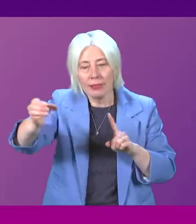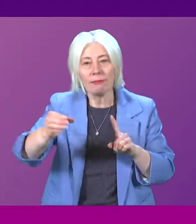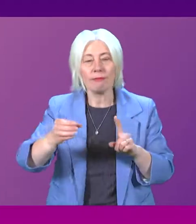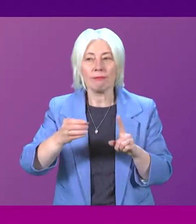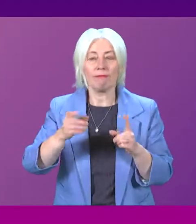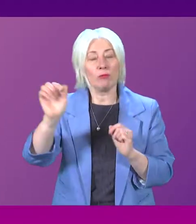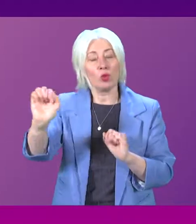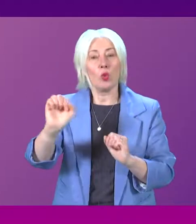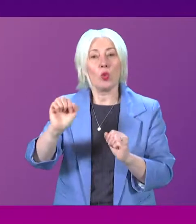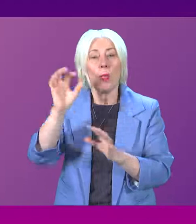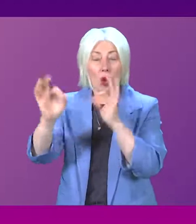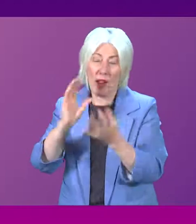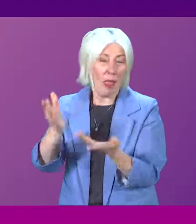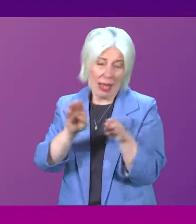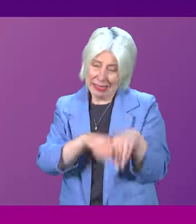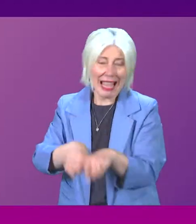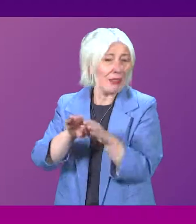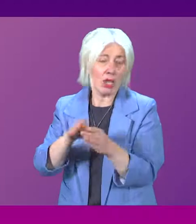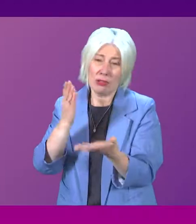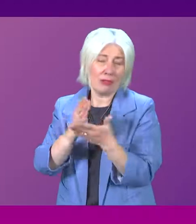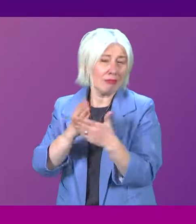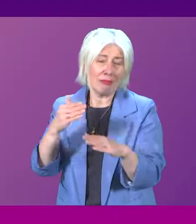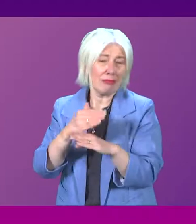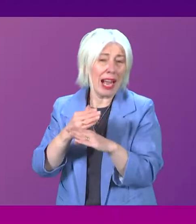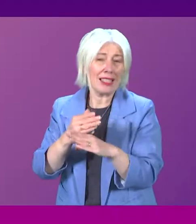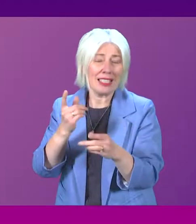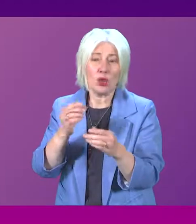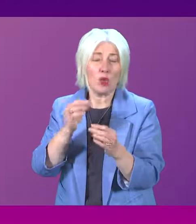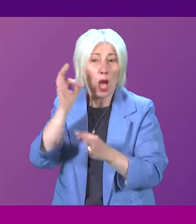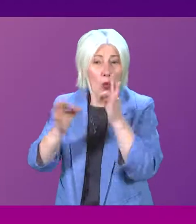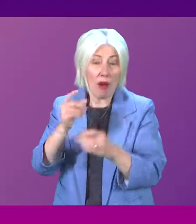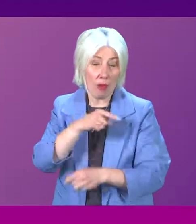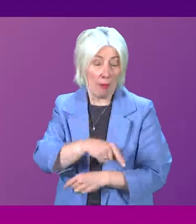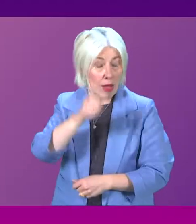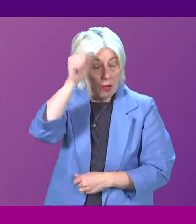That is a standard practice for public inquiries, because civil servants bring with them a great deal of expertise.